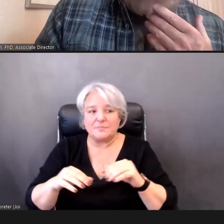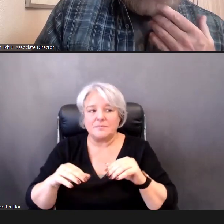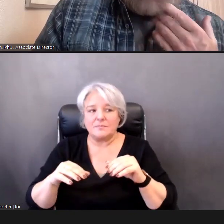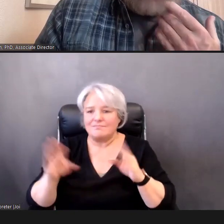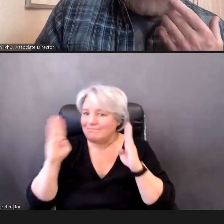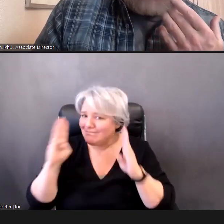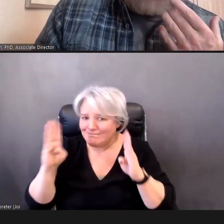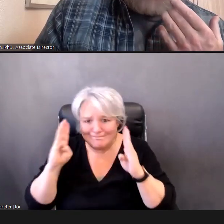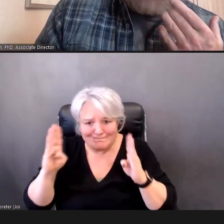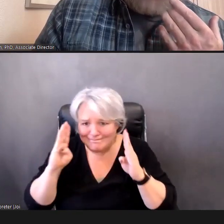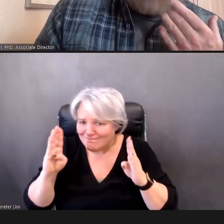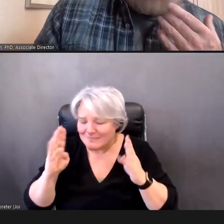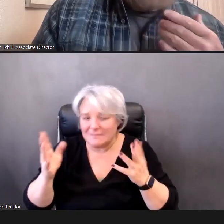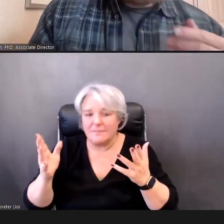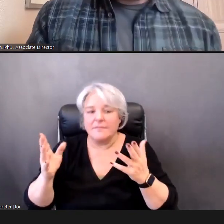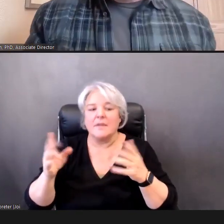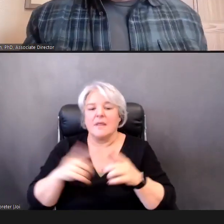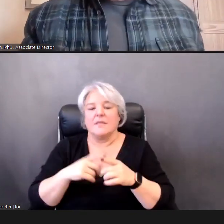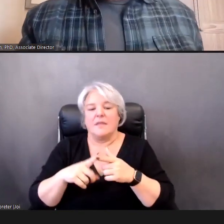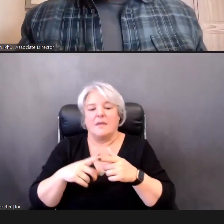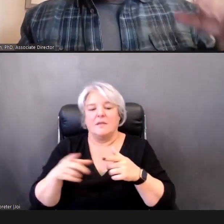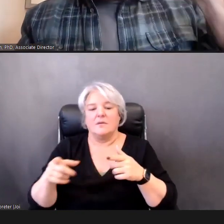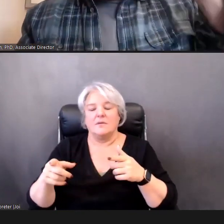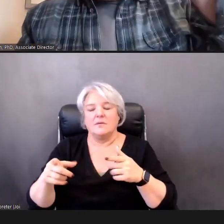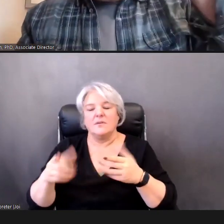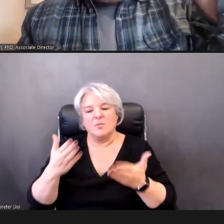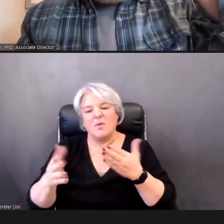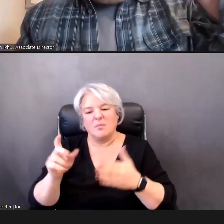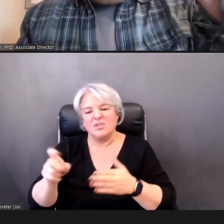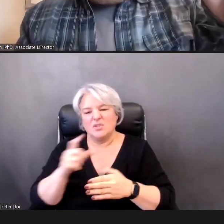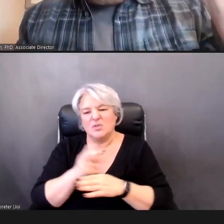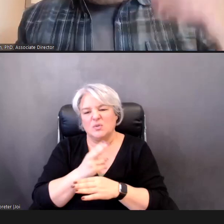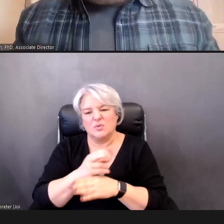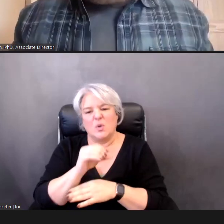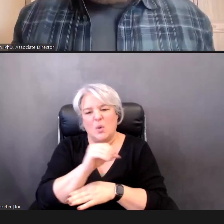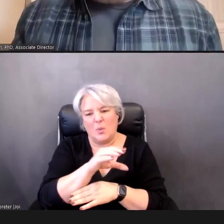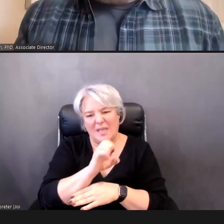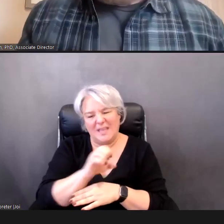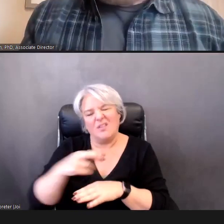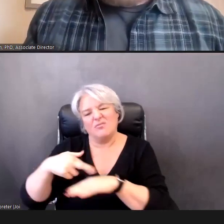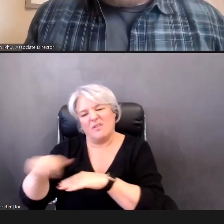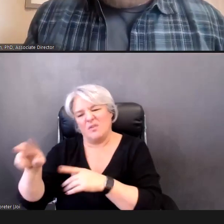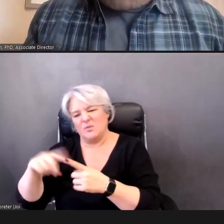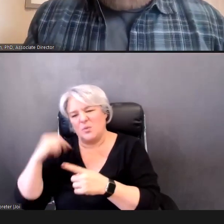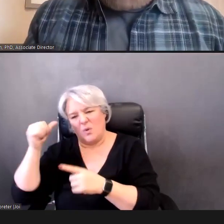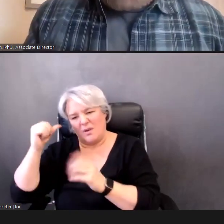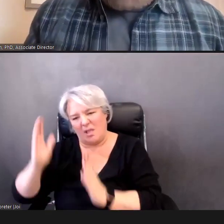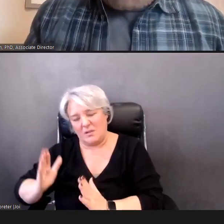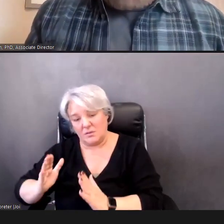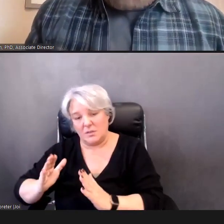attention then like I said you should probably use the OE method or refer them